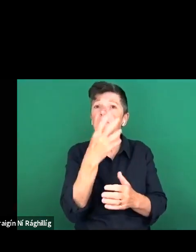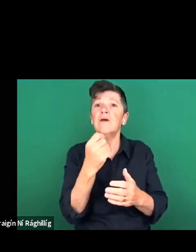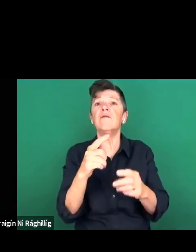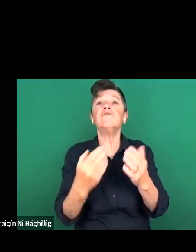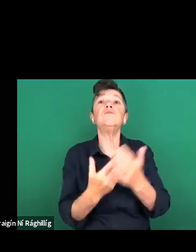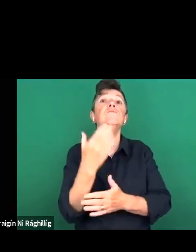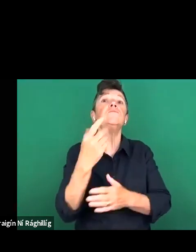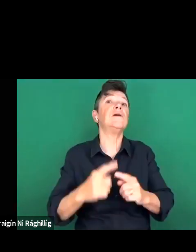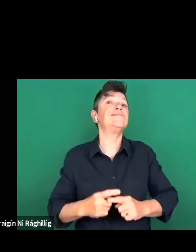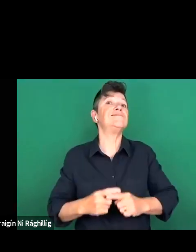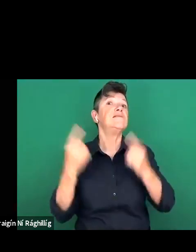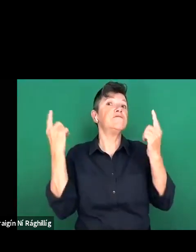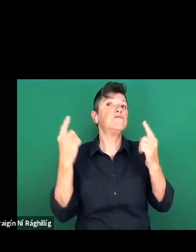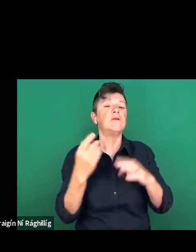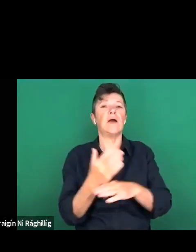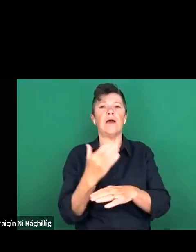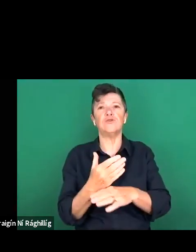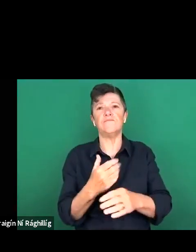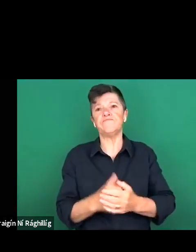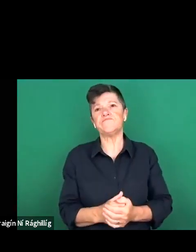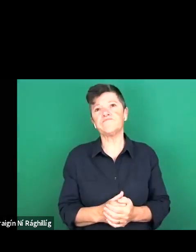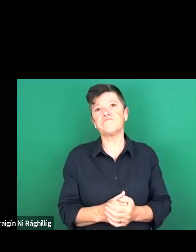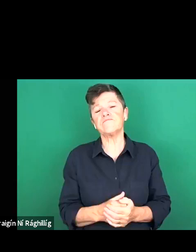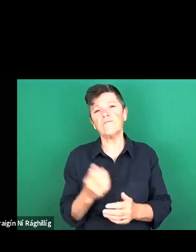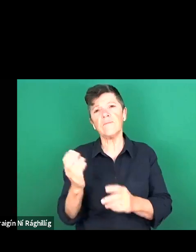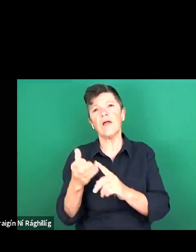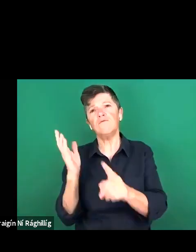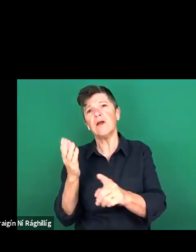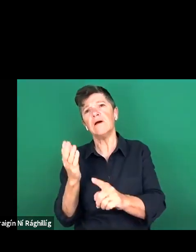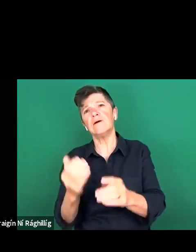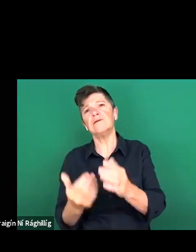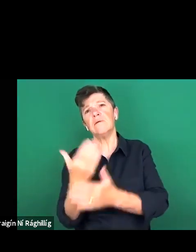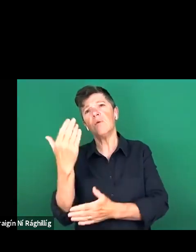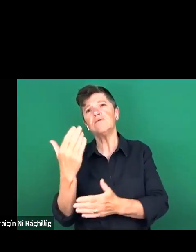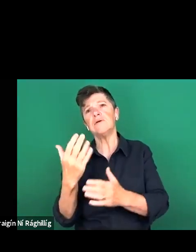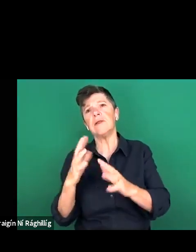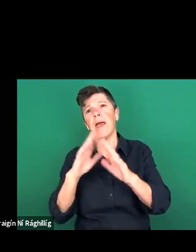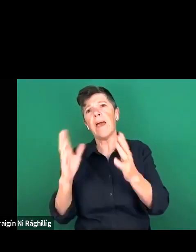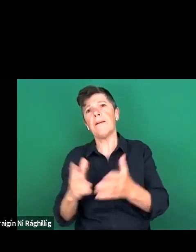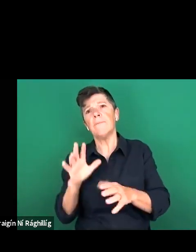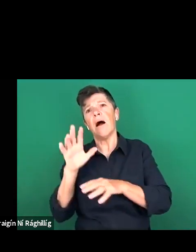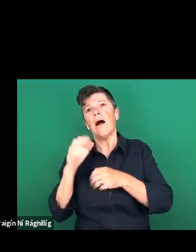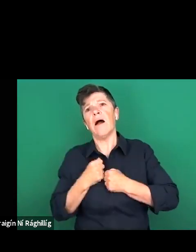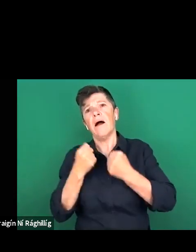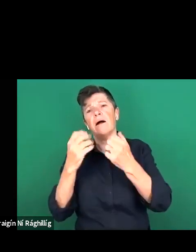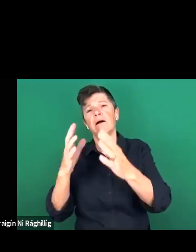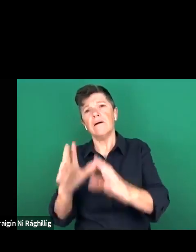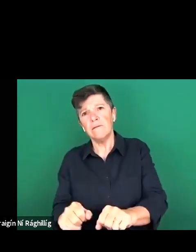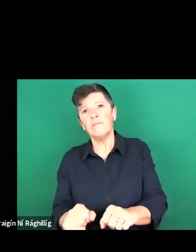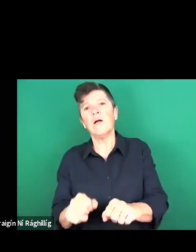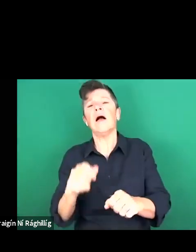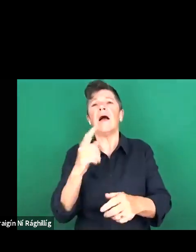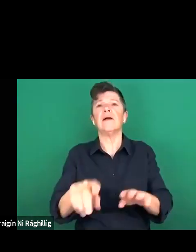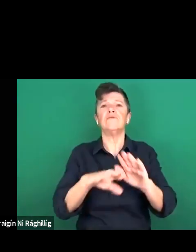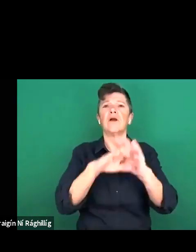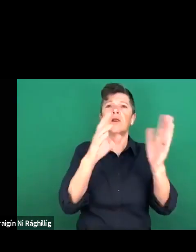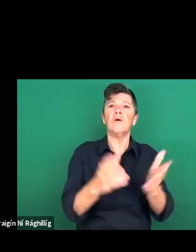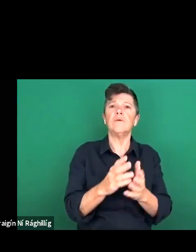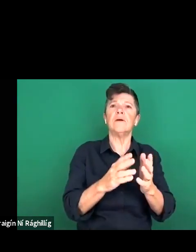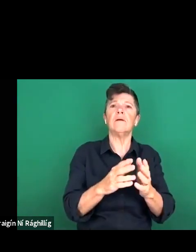one, that is one oriented to the production of new knowledge. The new knowledge opens up